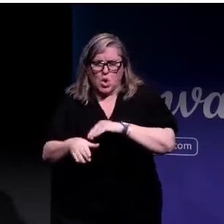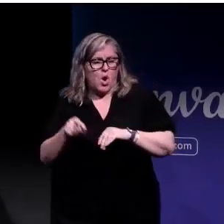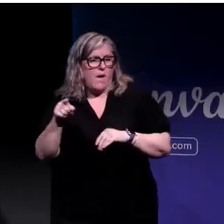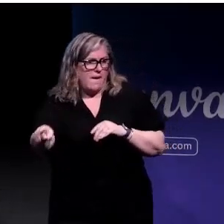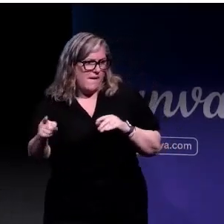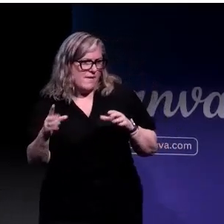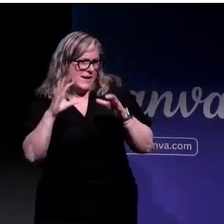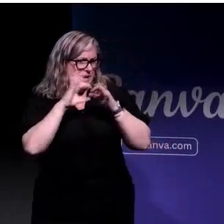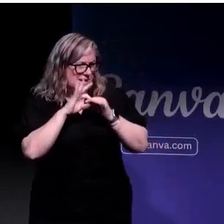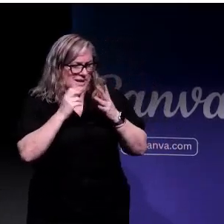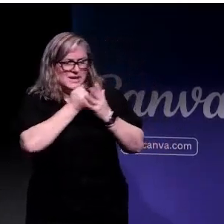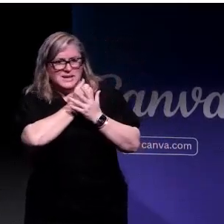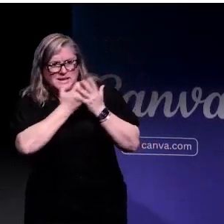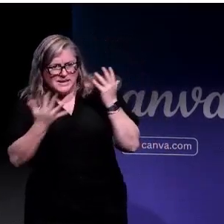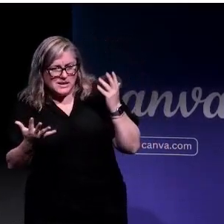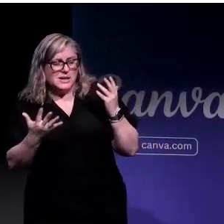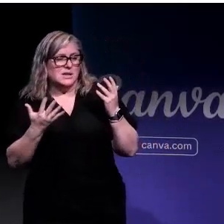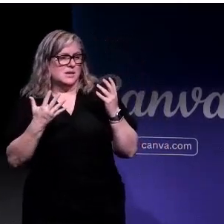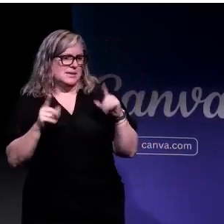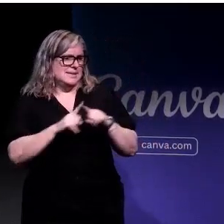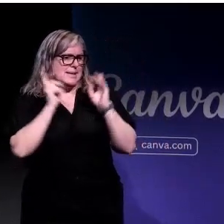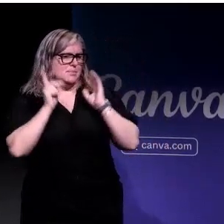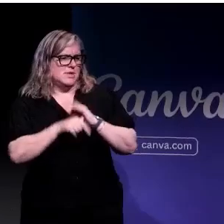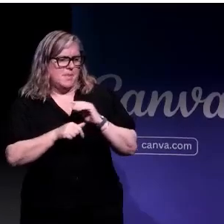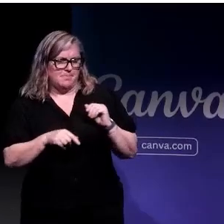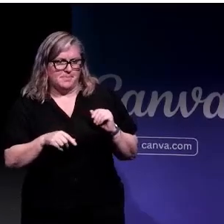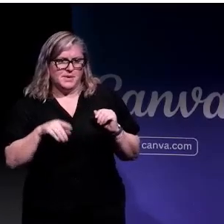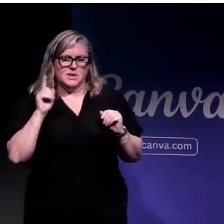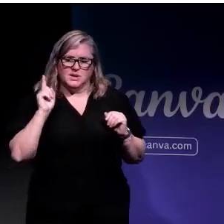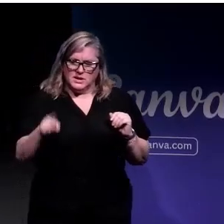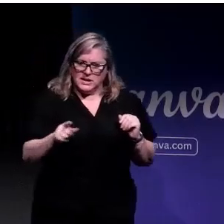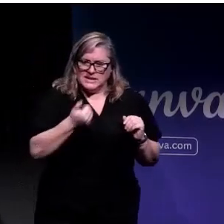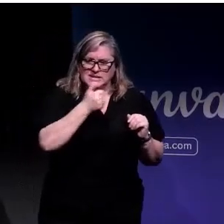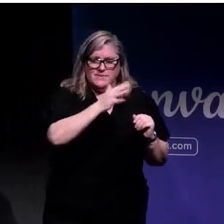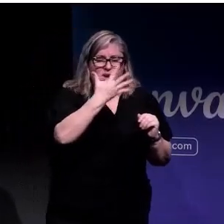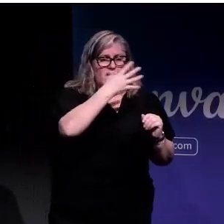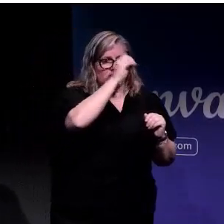since 65% of our clients with substance use challenges scored within